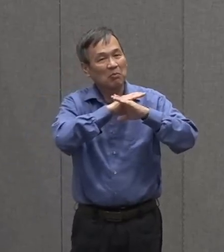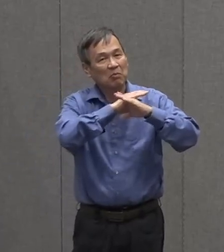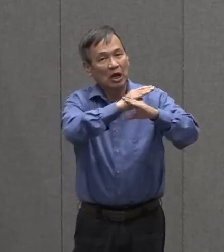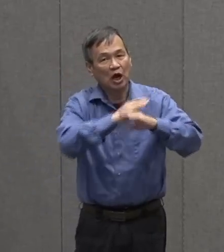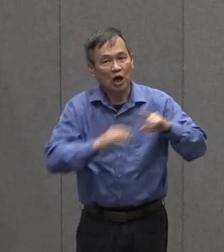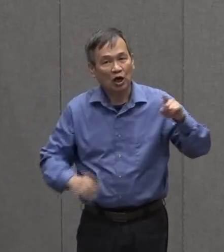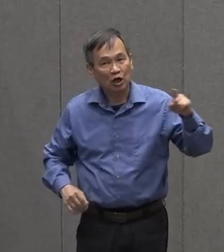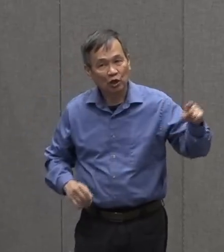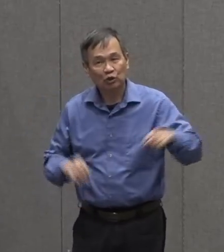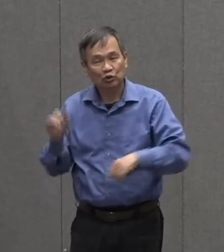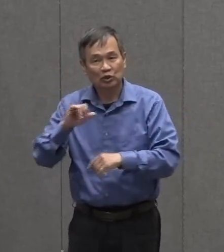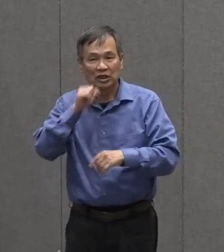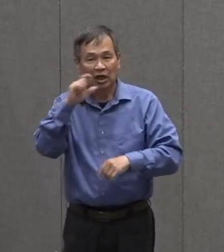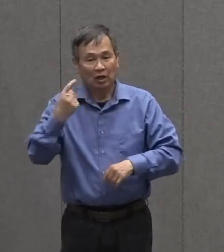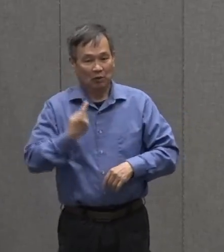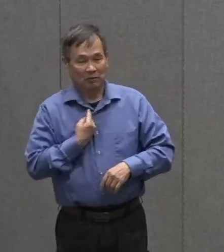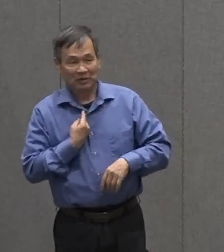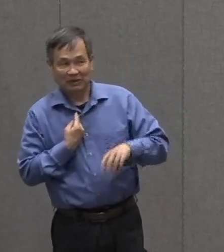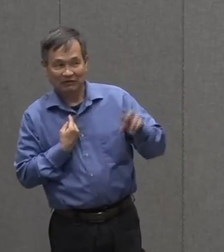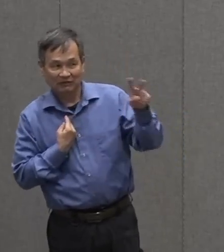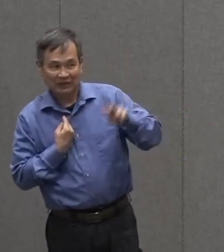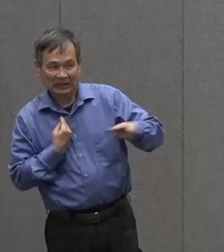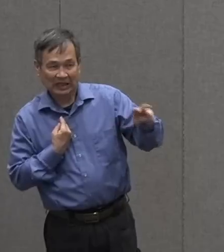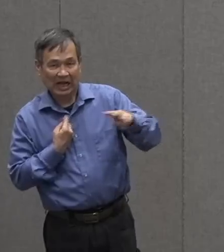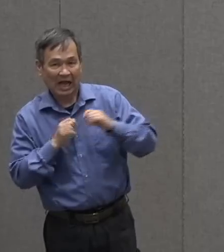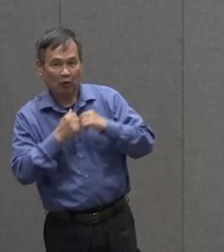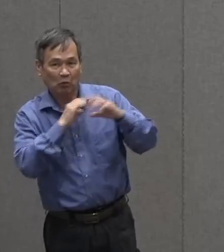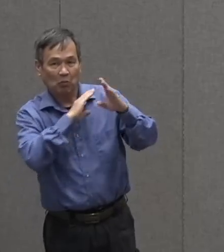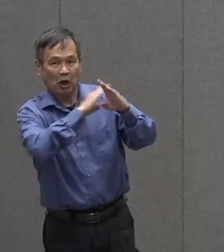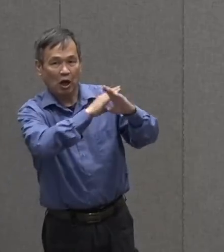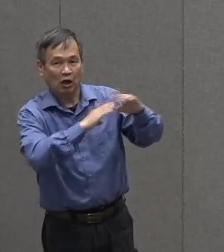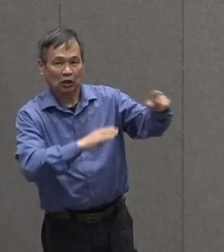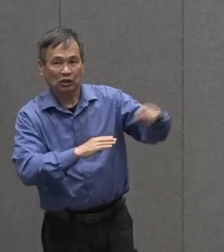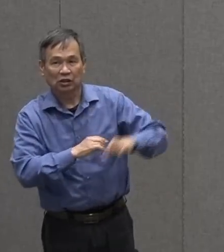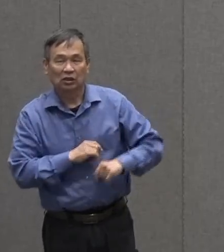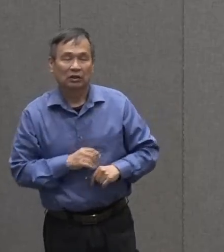Mrs. Sears from getting four in a row. Let's see, I'm going to do five times two,